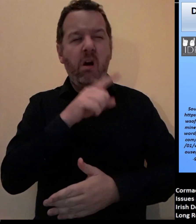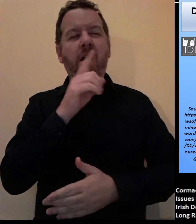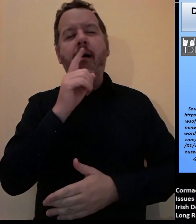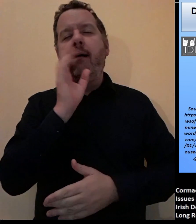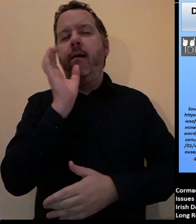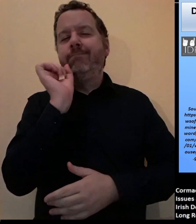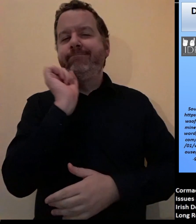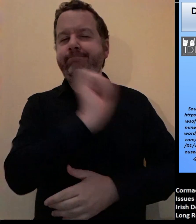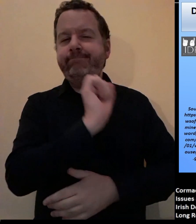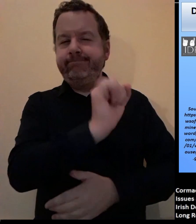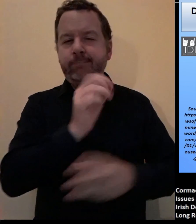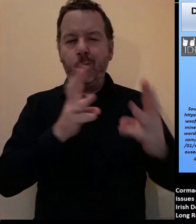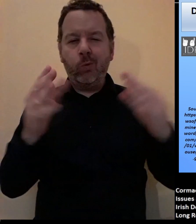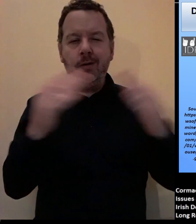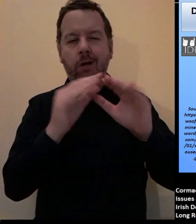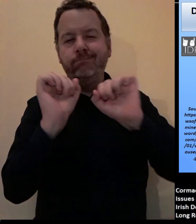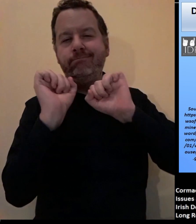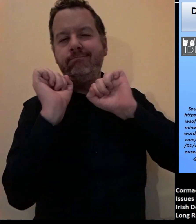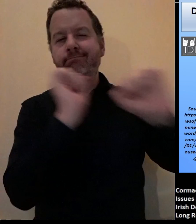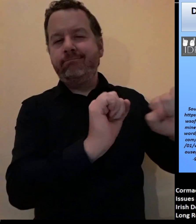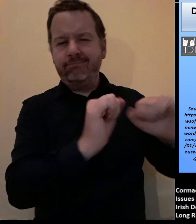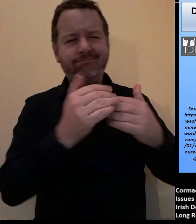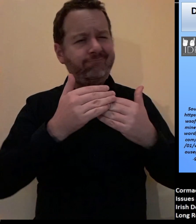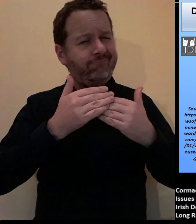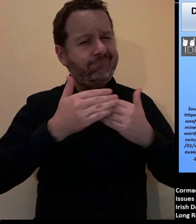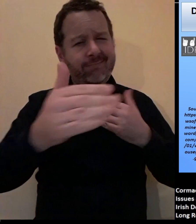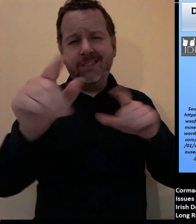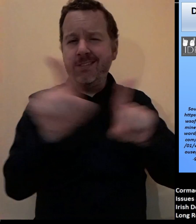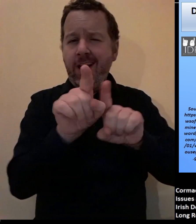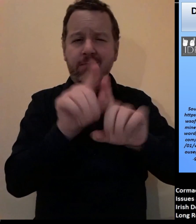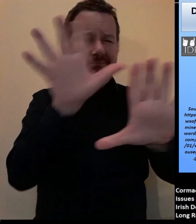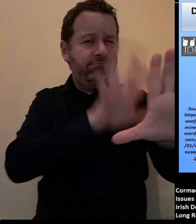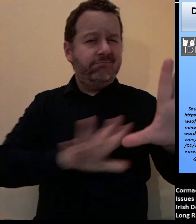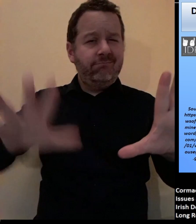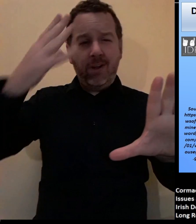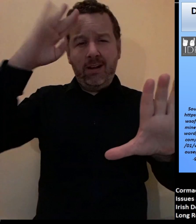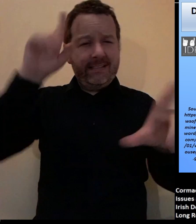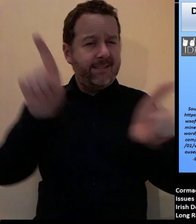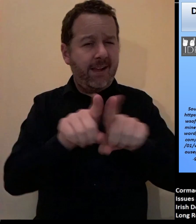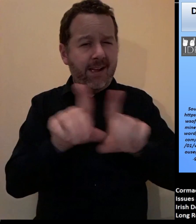of this institution around the country over the 80 years it was in existence,